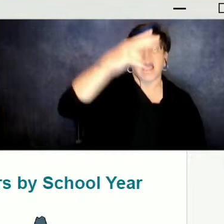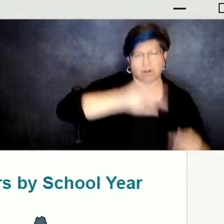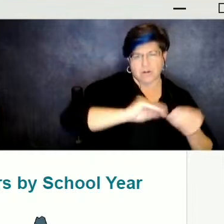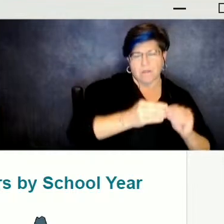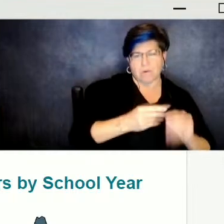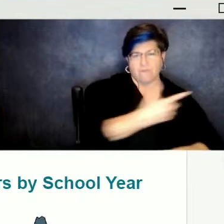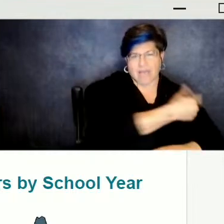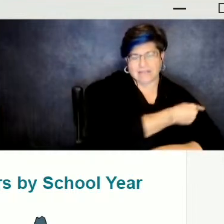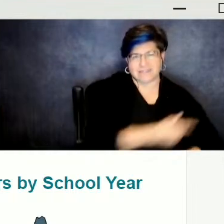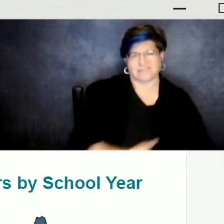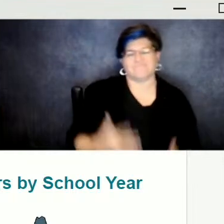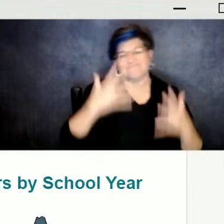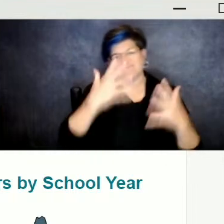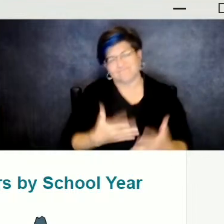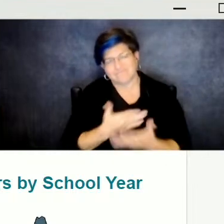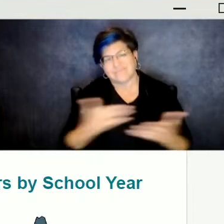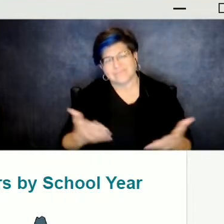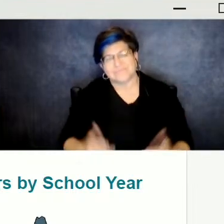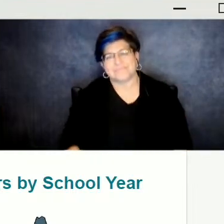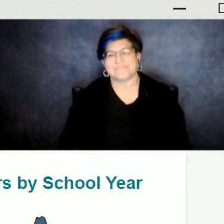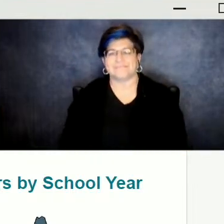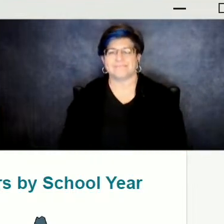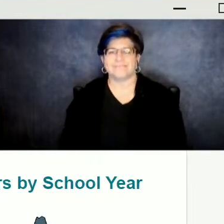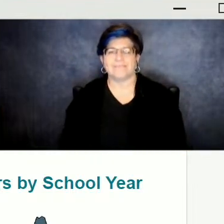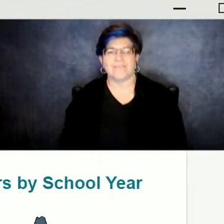DARKER COLOR STATES ARE WHERE YOU HAVE THE HIGHEST